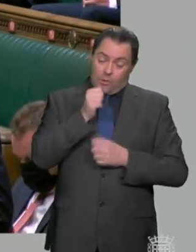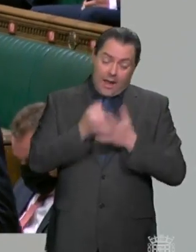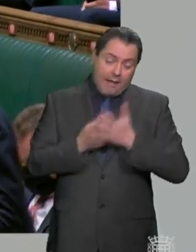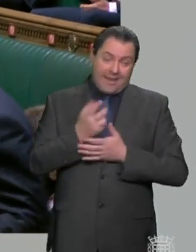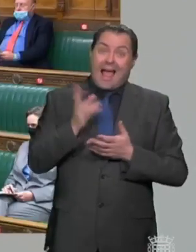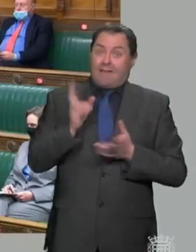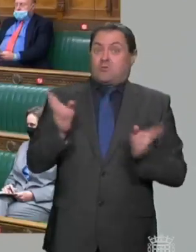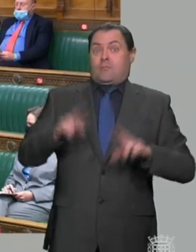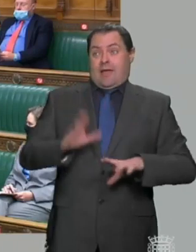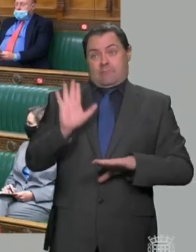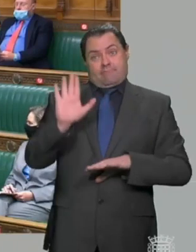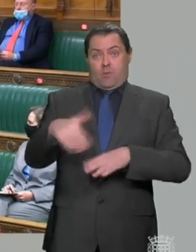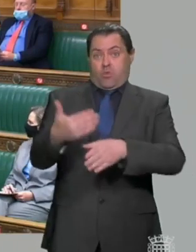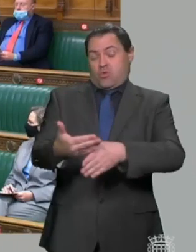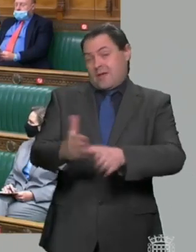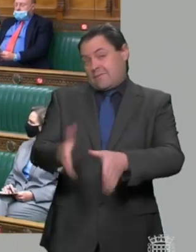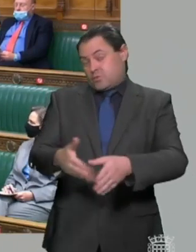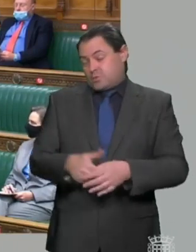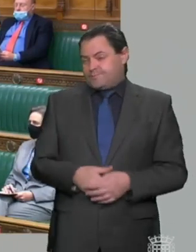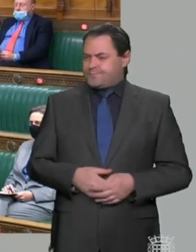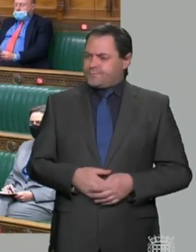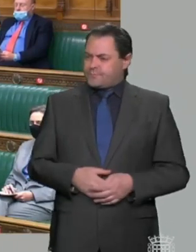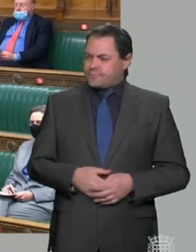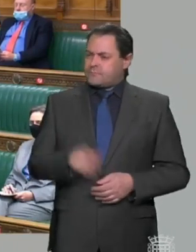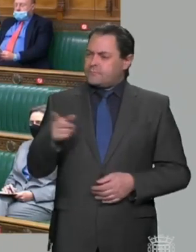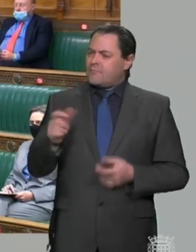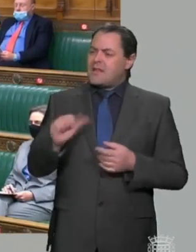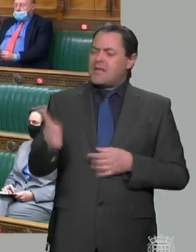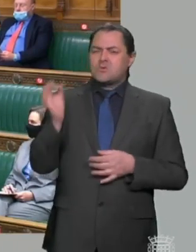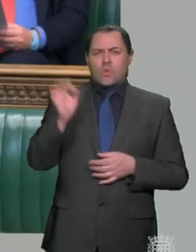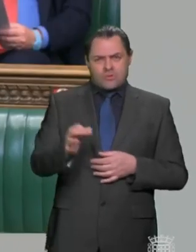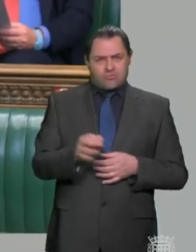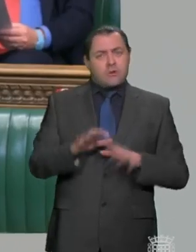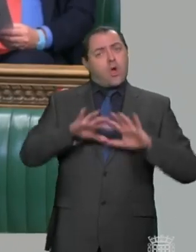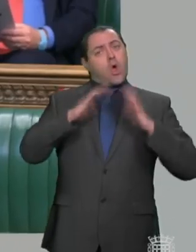Helen Hayes (Dulwich and West Norwood) (Lab) A global minimum rate for corporate